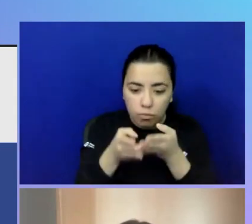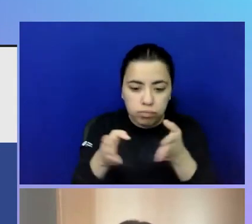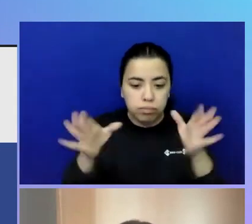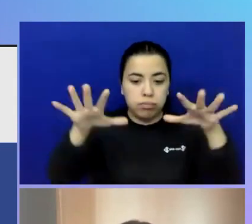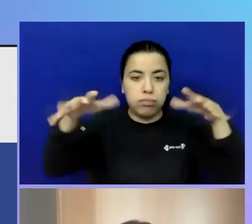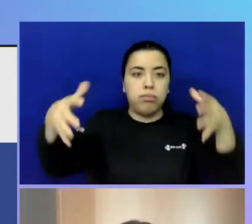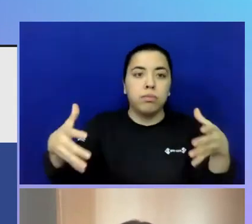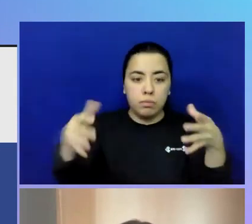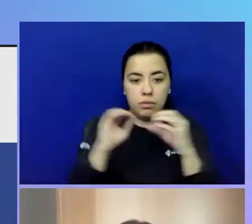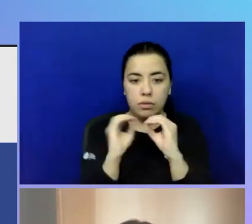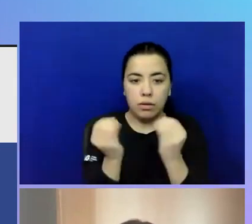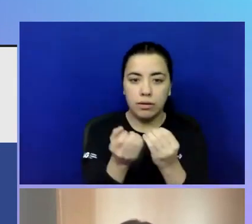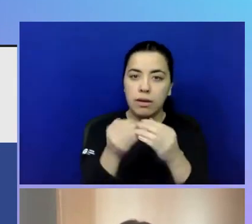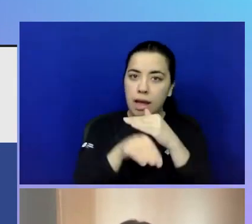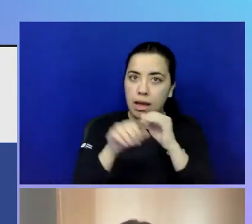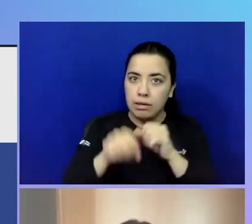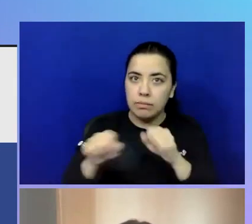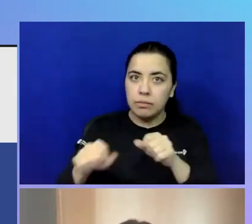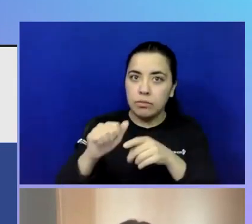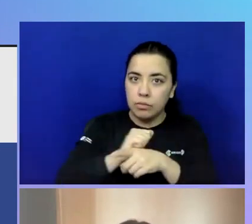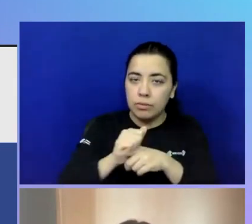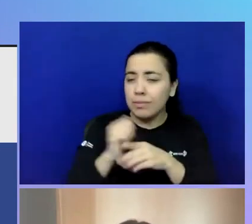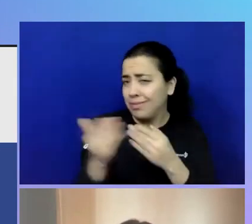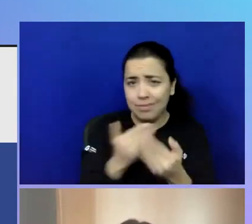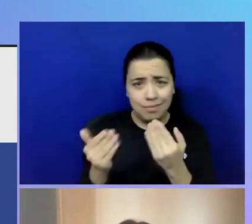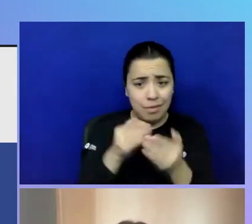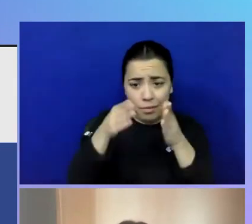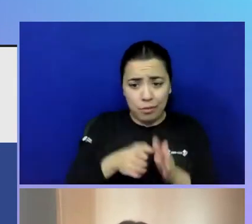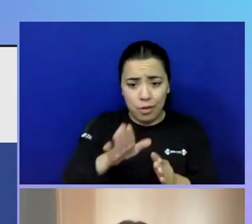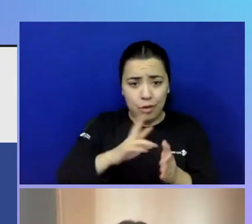regardless of their role, understood the importance of web